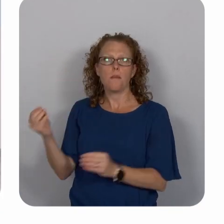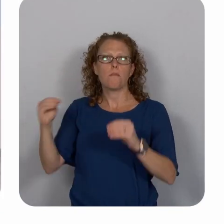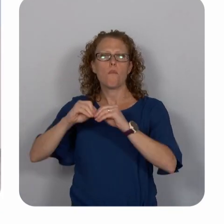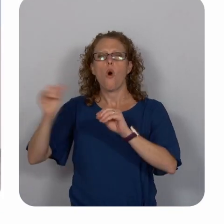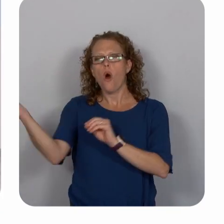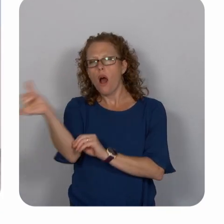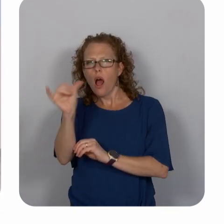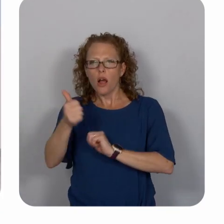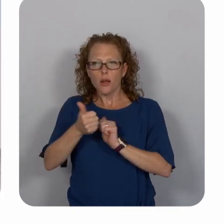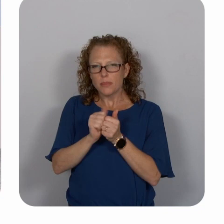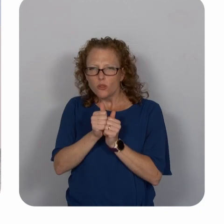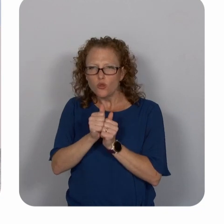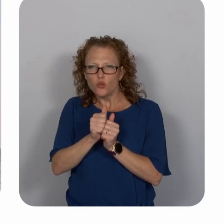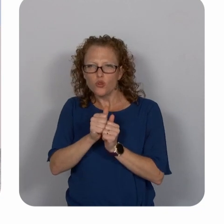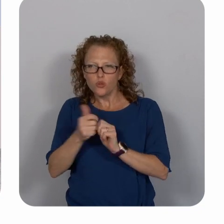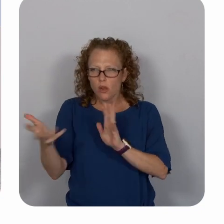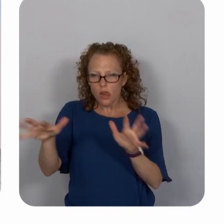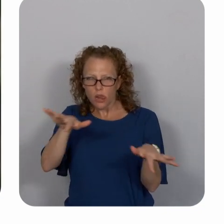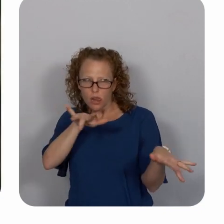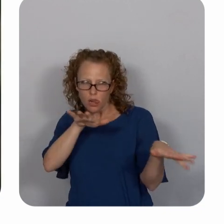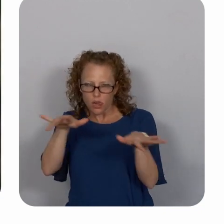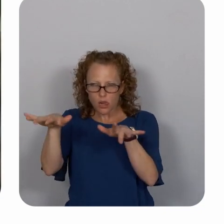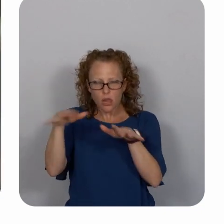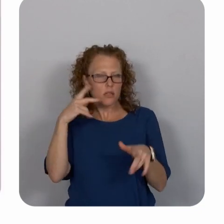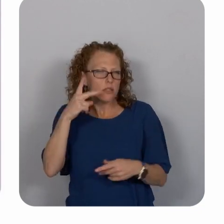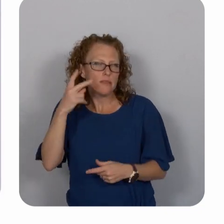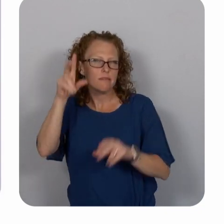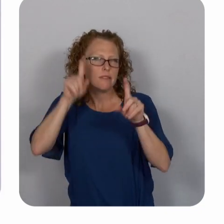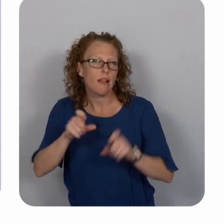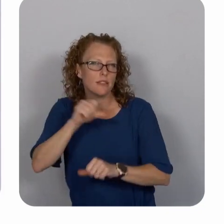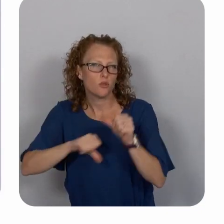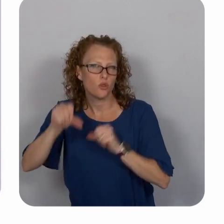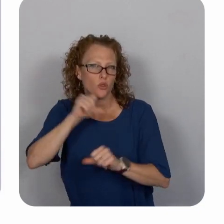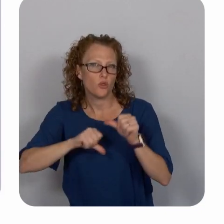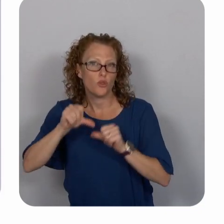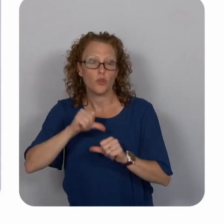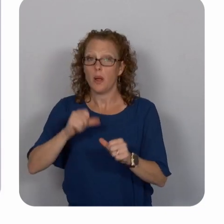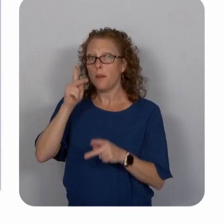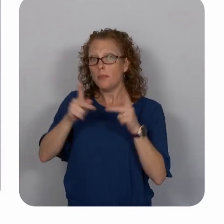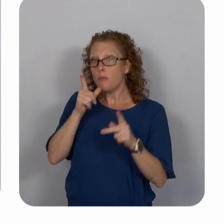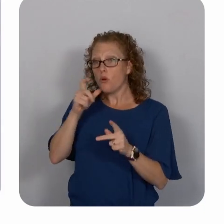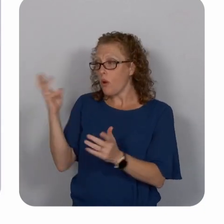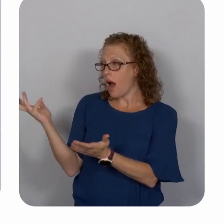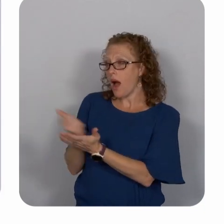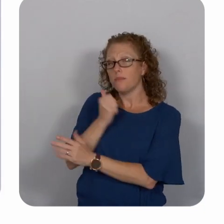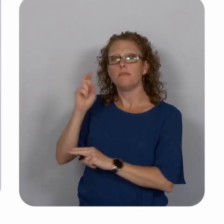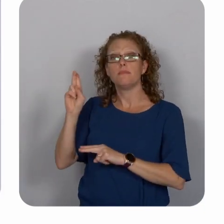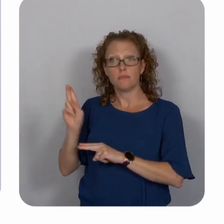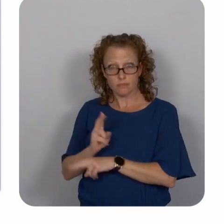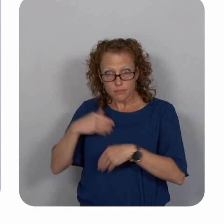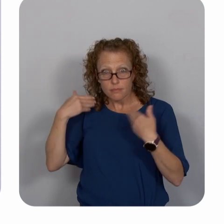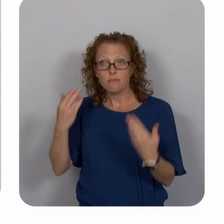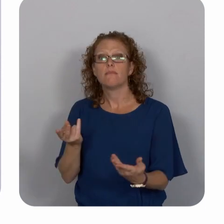Our user research has found that users really appreciate the conversational and engaging style from Meta AI.